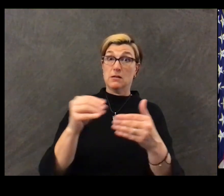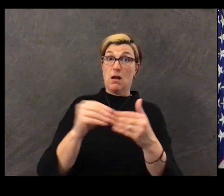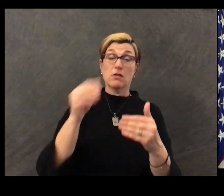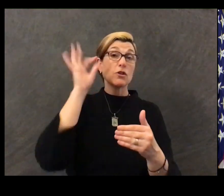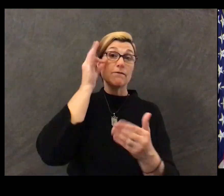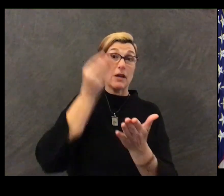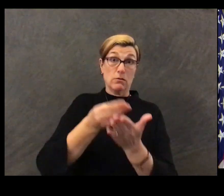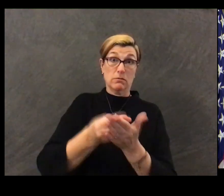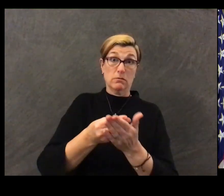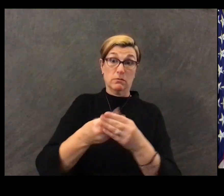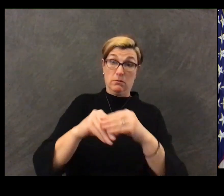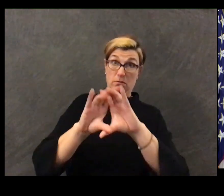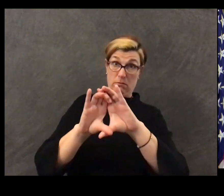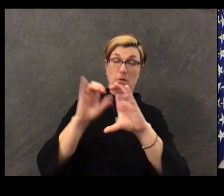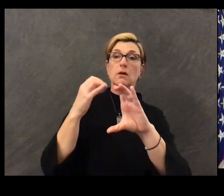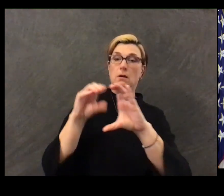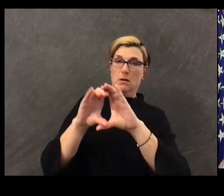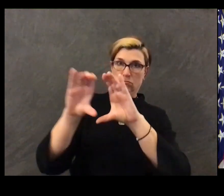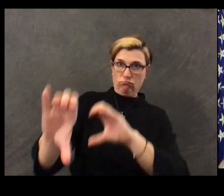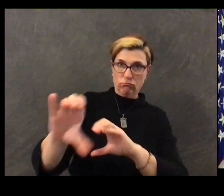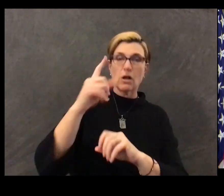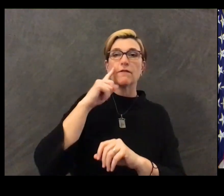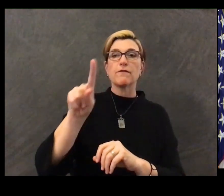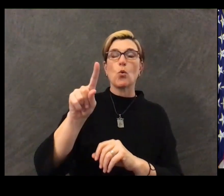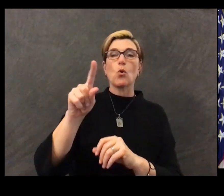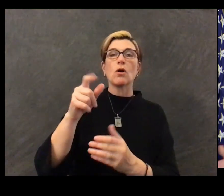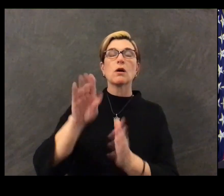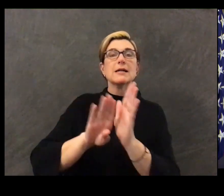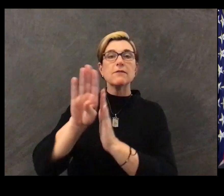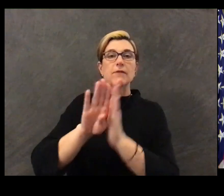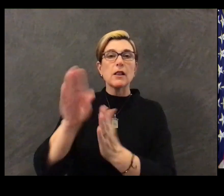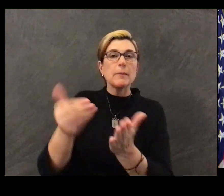development of treatments diagnostics and therapies and that's something